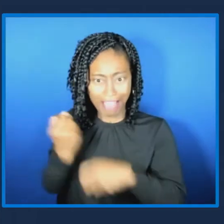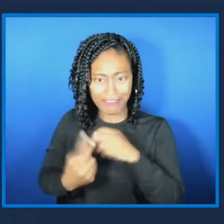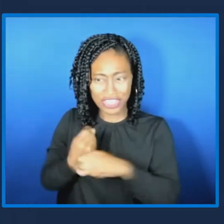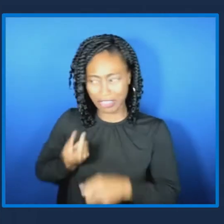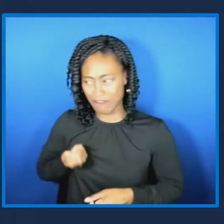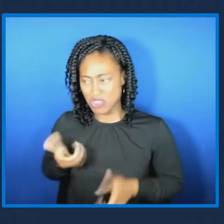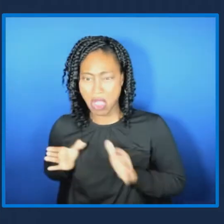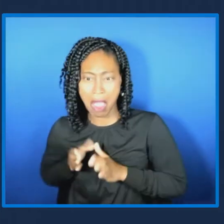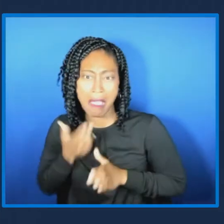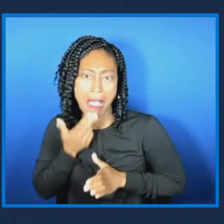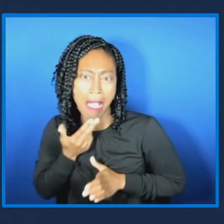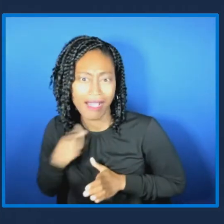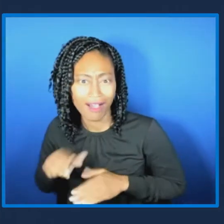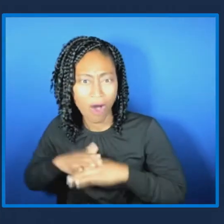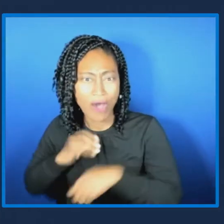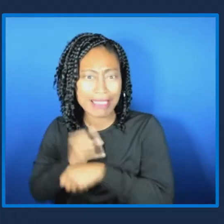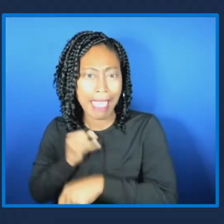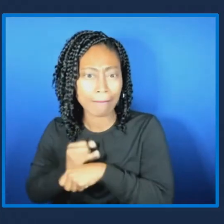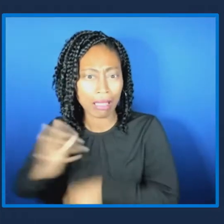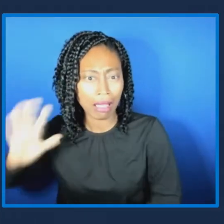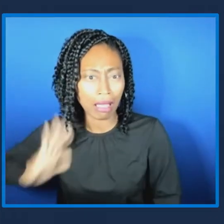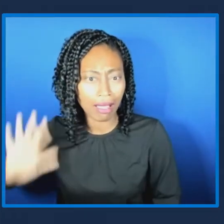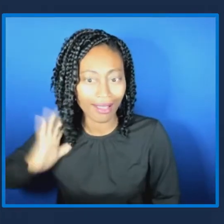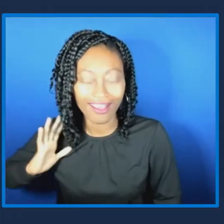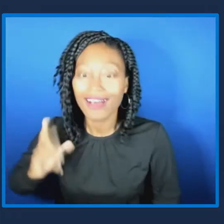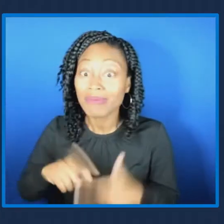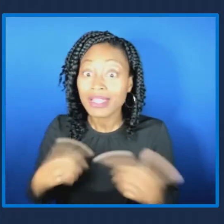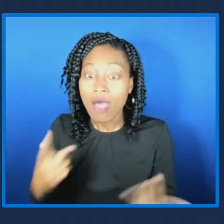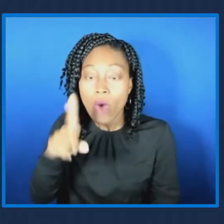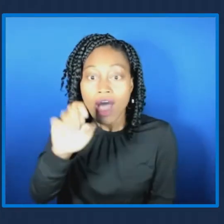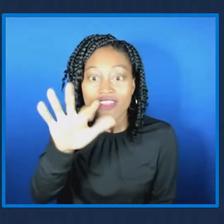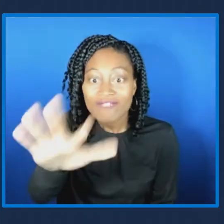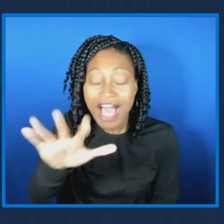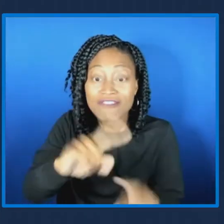when this all started. We also have 105 countries represented,